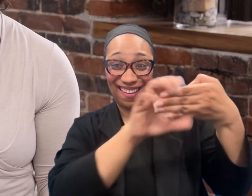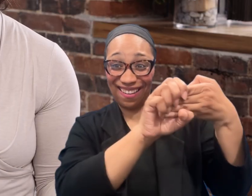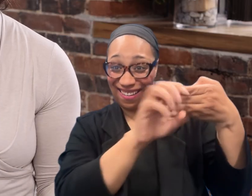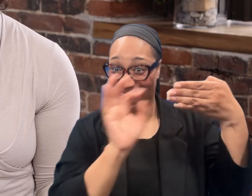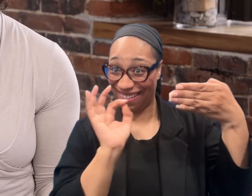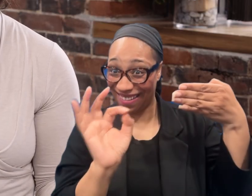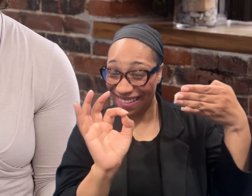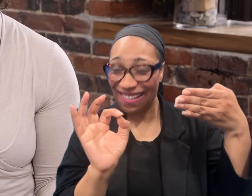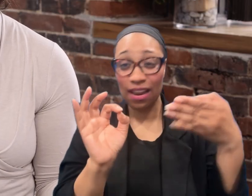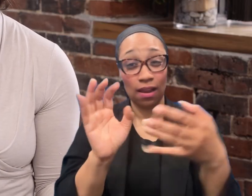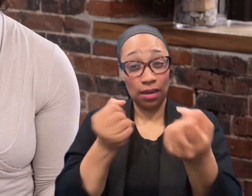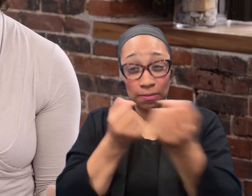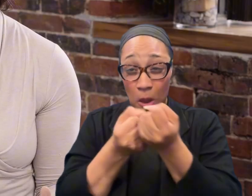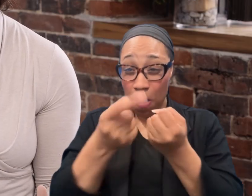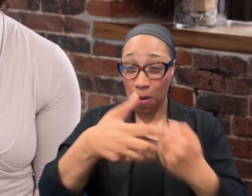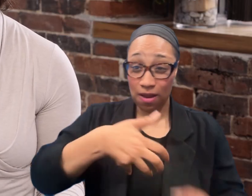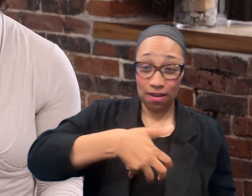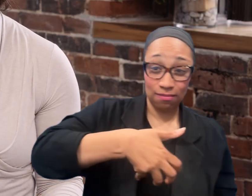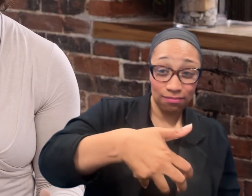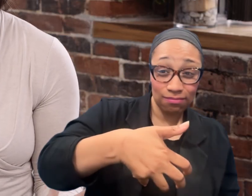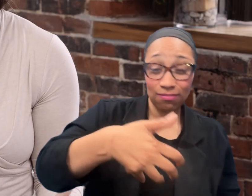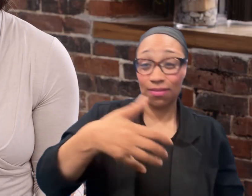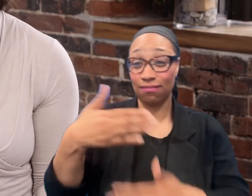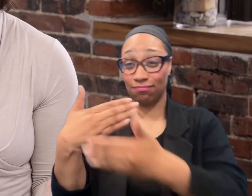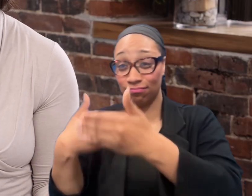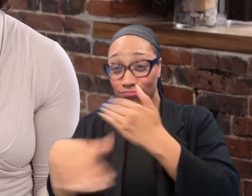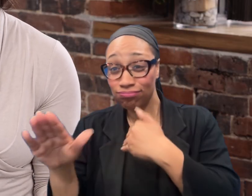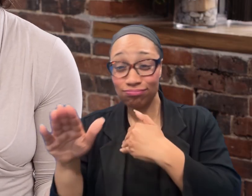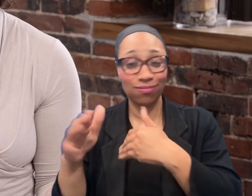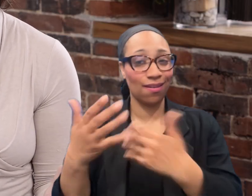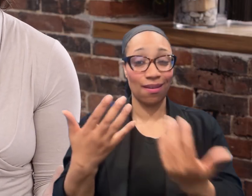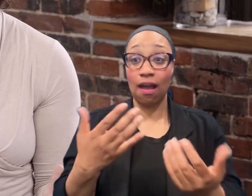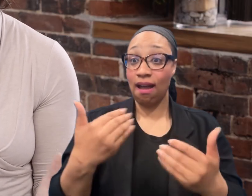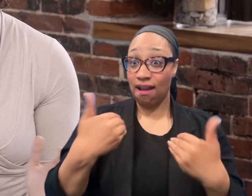of this YouTube playlist that we have here for unboxings, we also have additional support videos